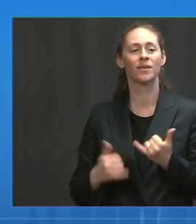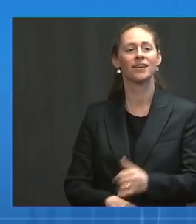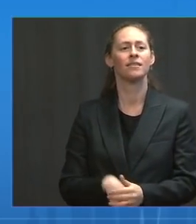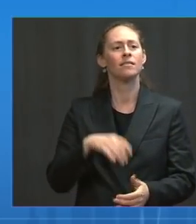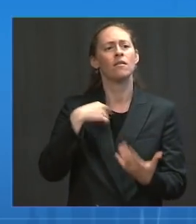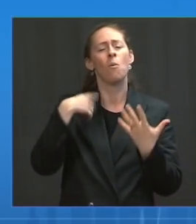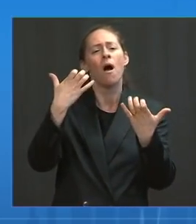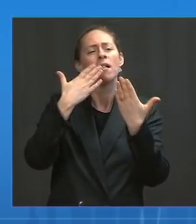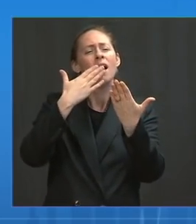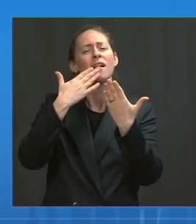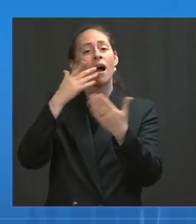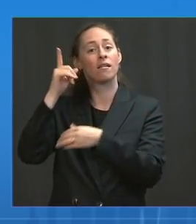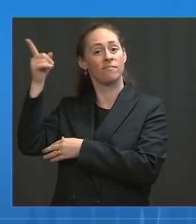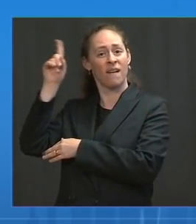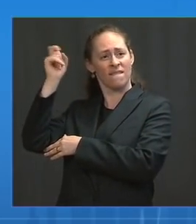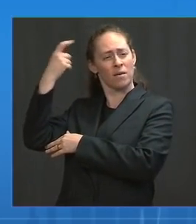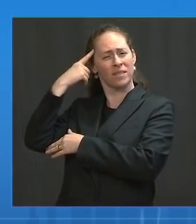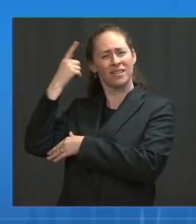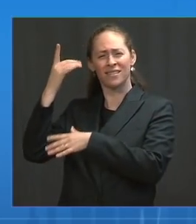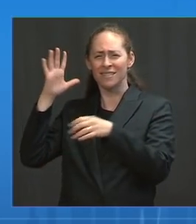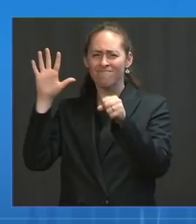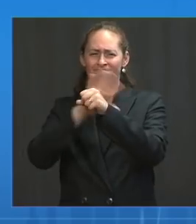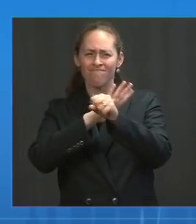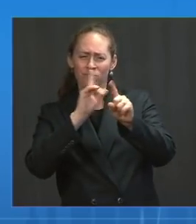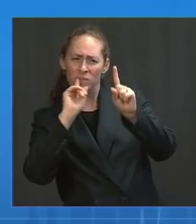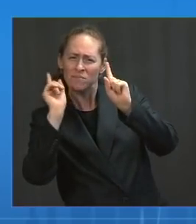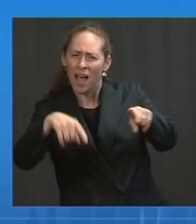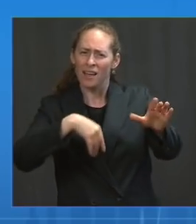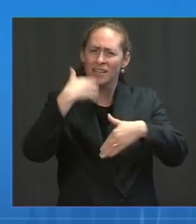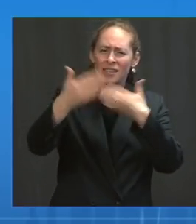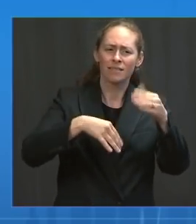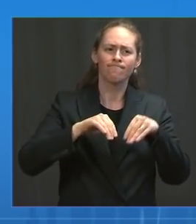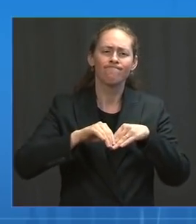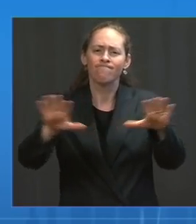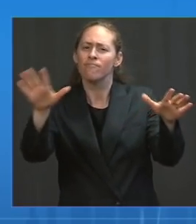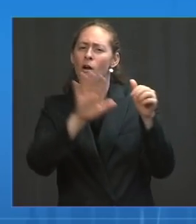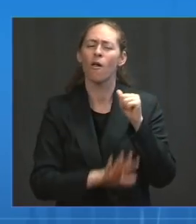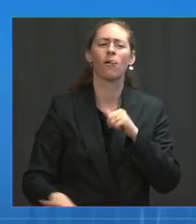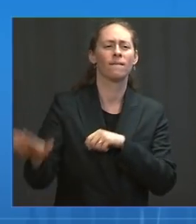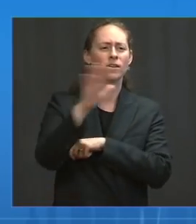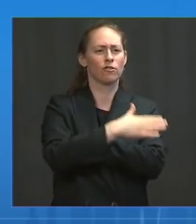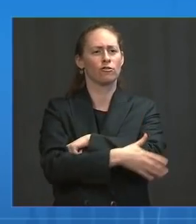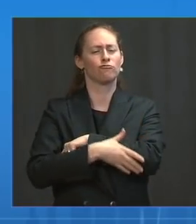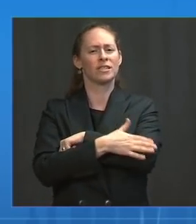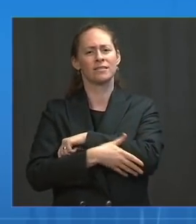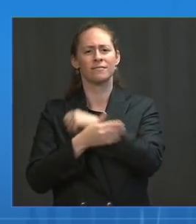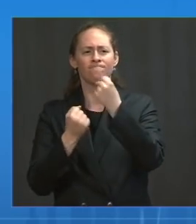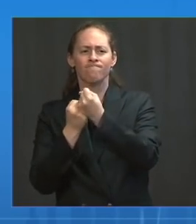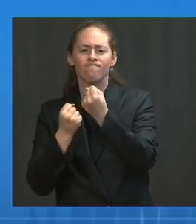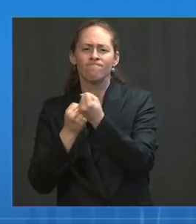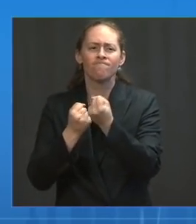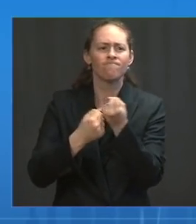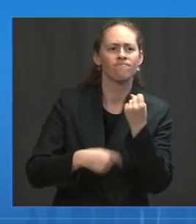and the hard work of local leaders and communities across the country, more than 182 Americans --